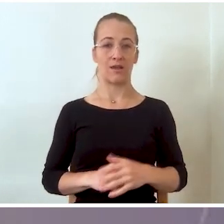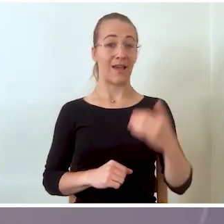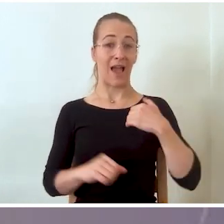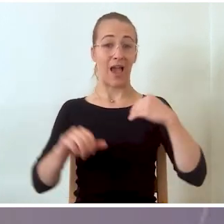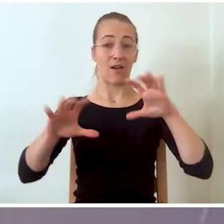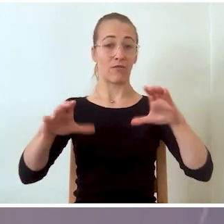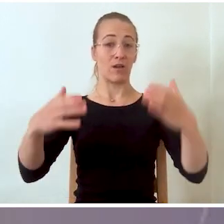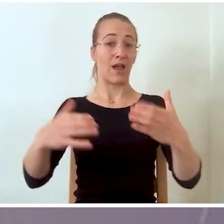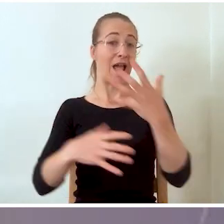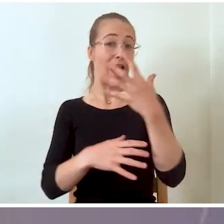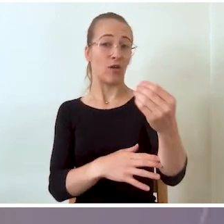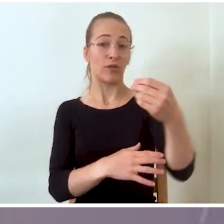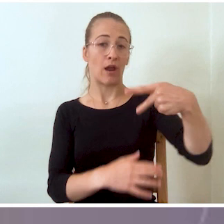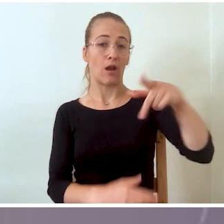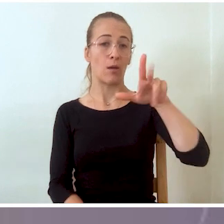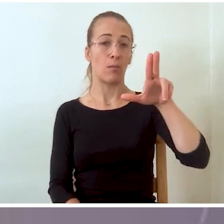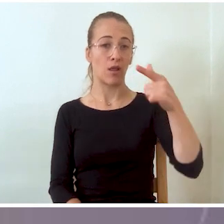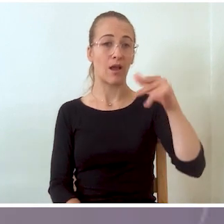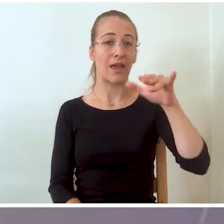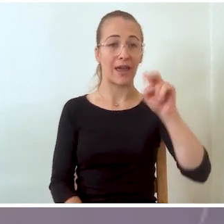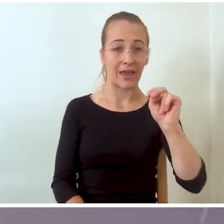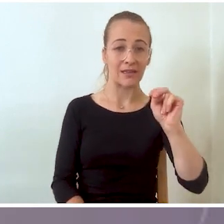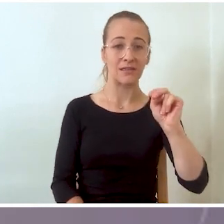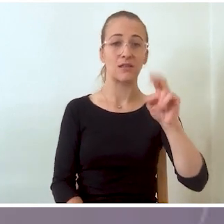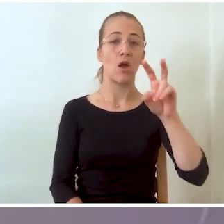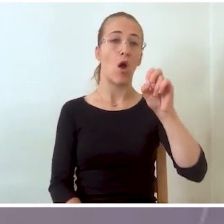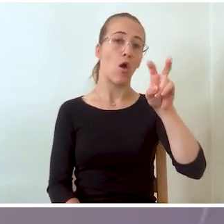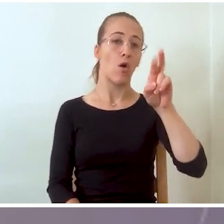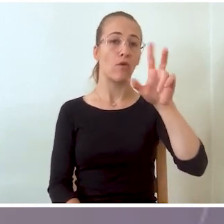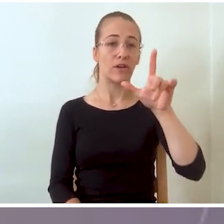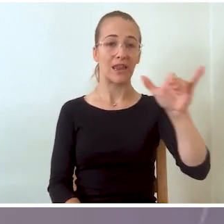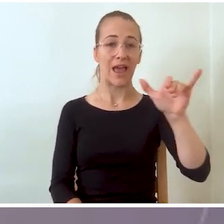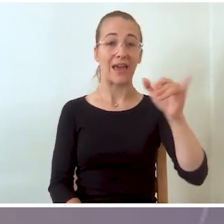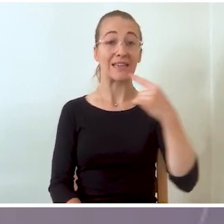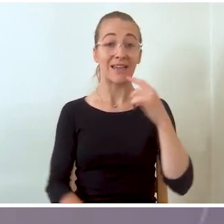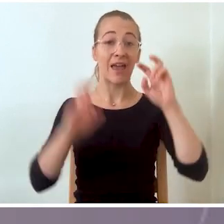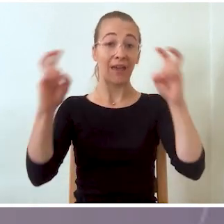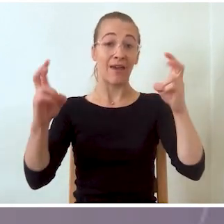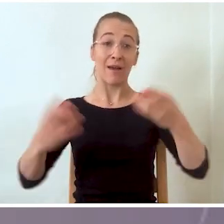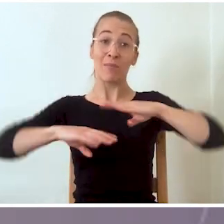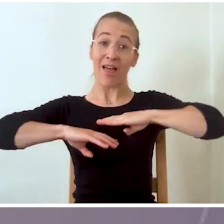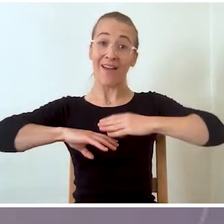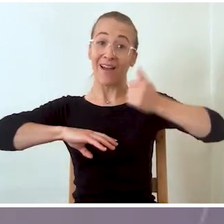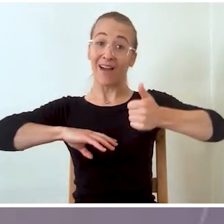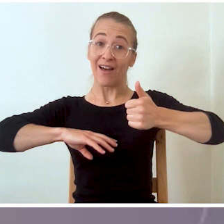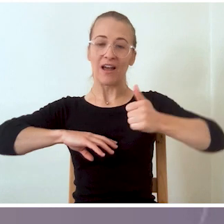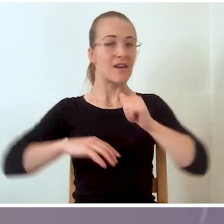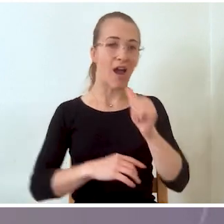that have plugins or overlays that say they're, quote, "Compliant," for you, they're not necessarily, and they're, quite frankly,